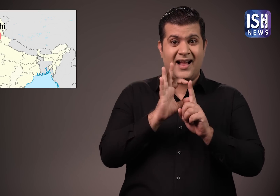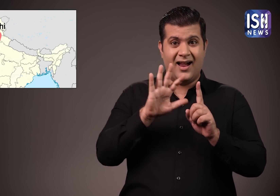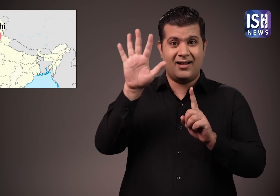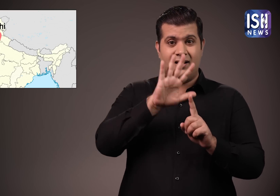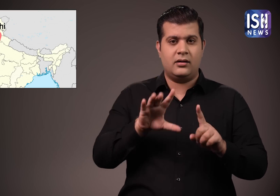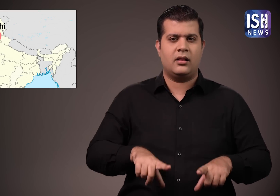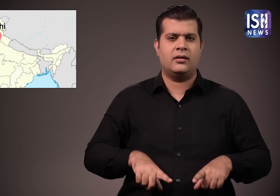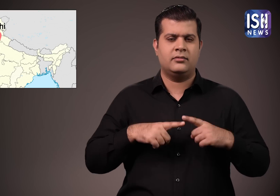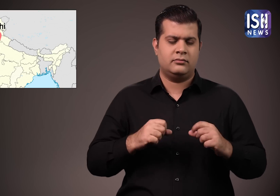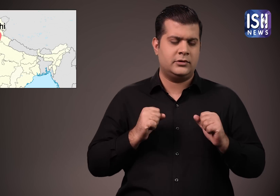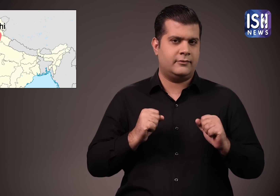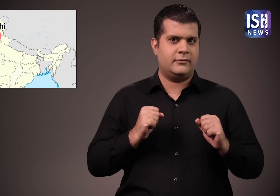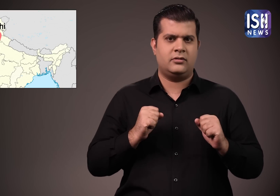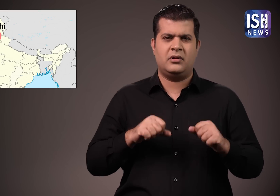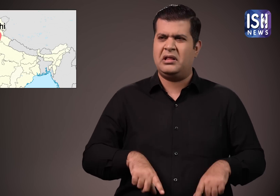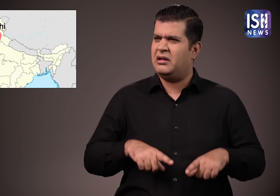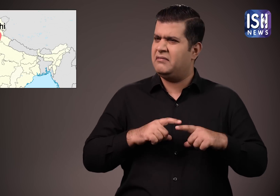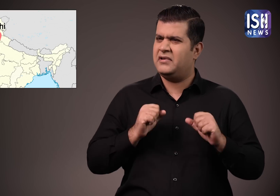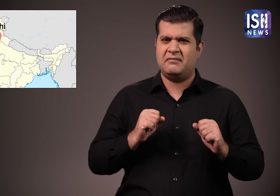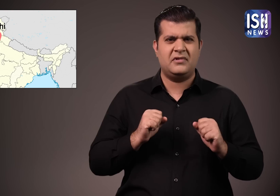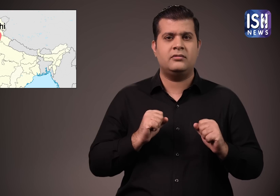and how difficult it is to live in it. Difficult?